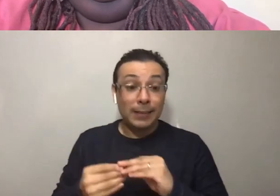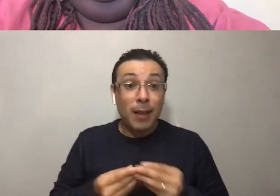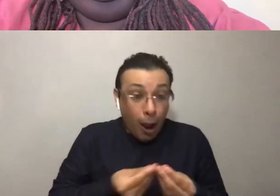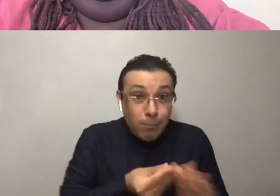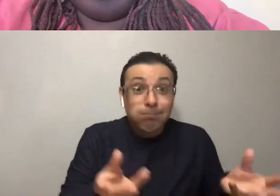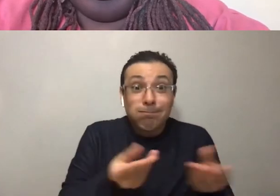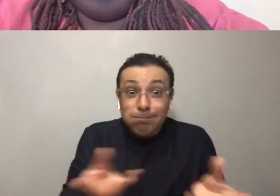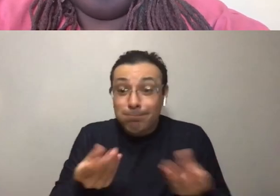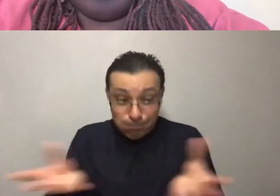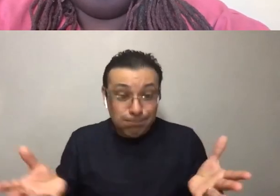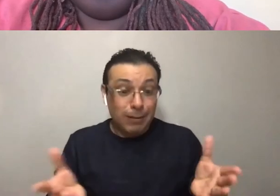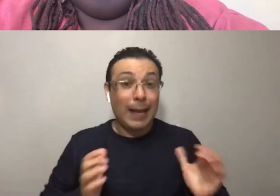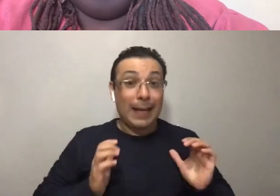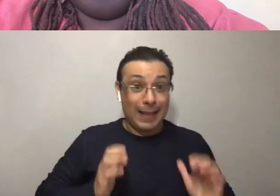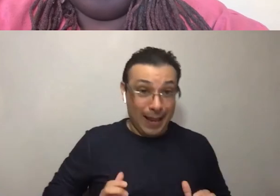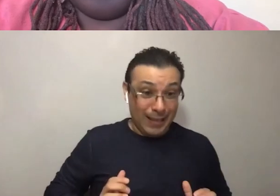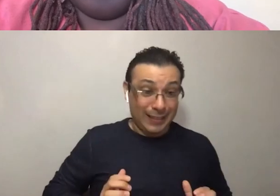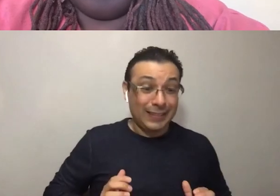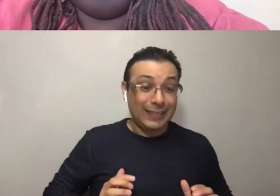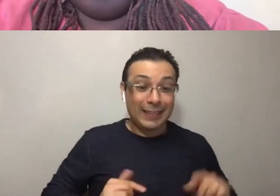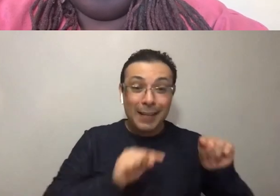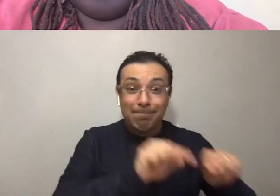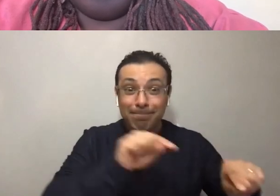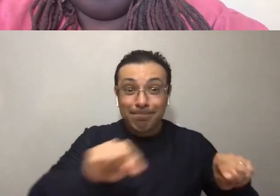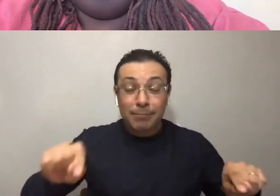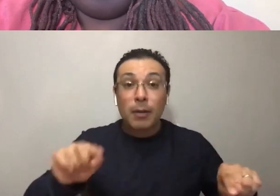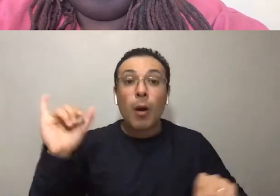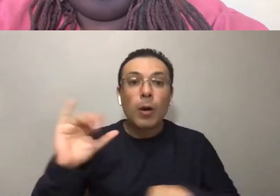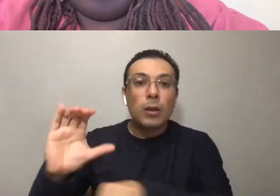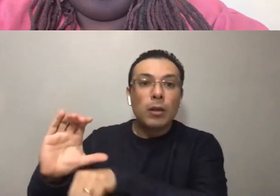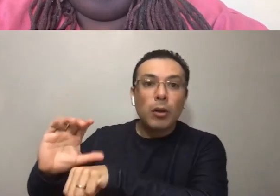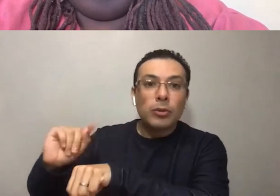so not just picking one person to be the disability consultant, but picking